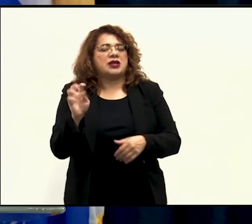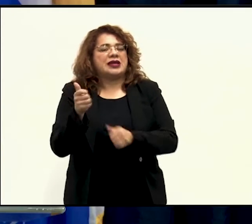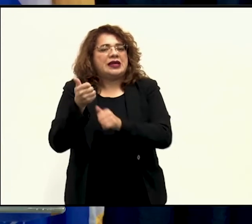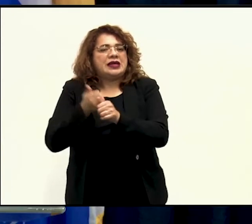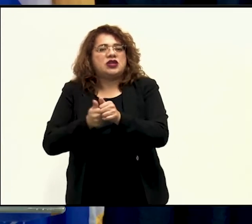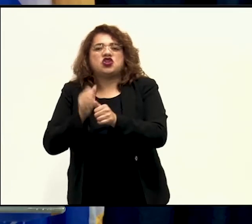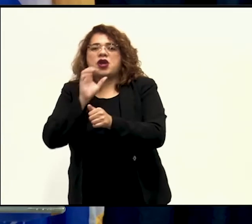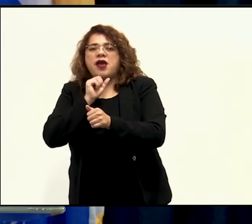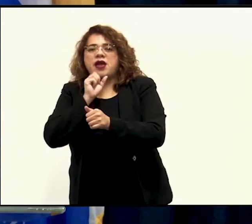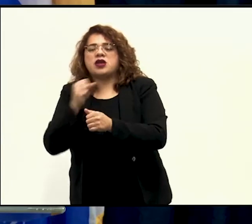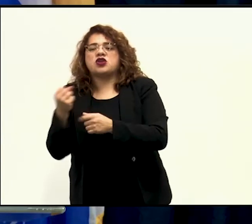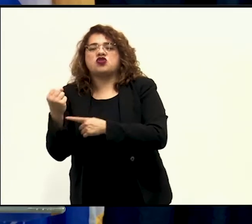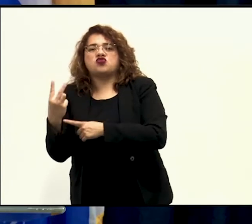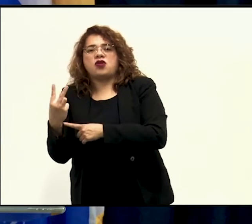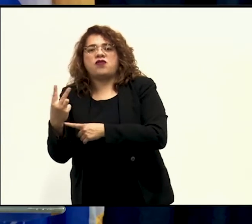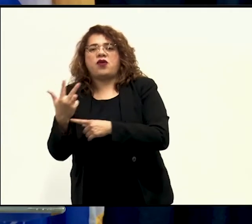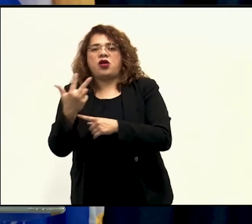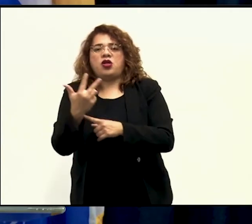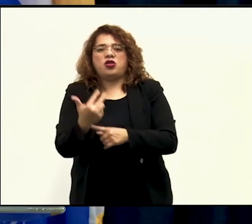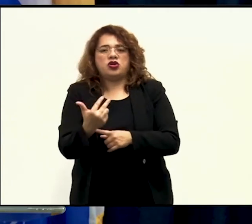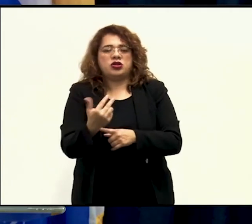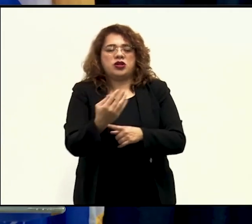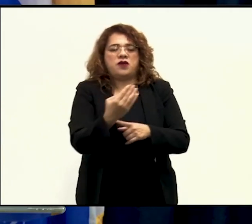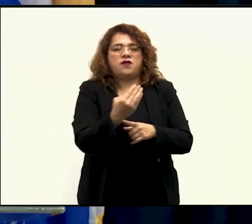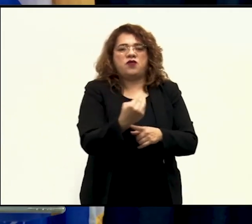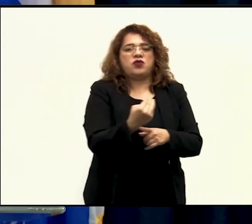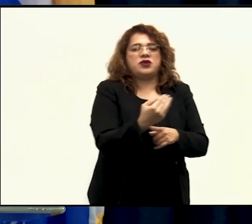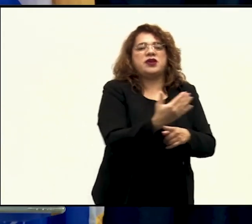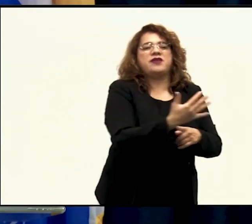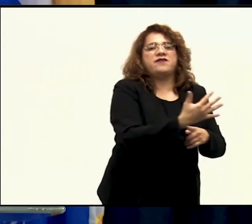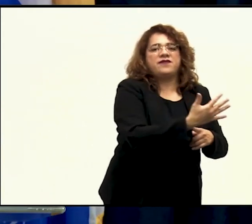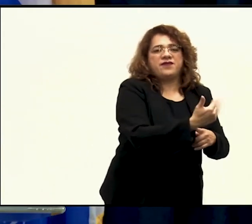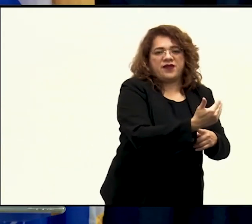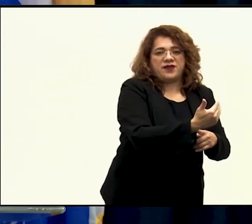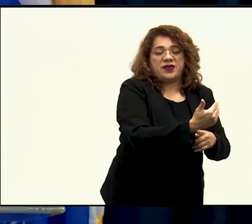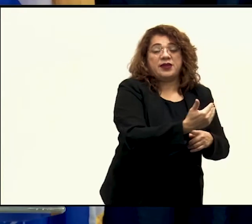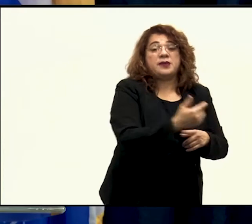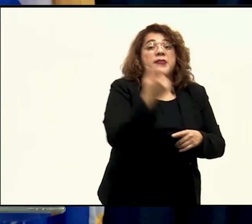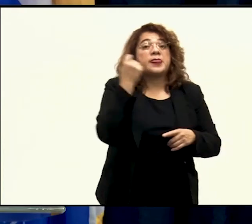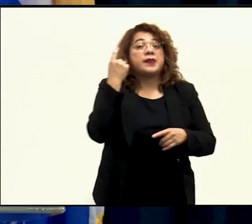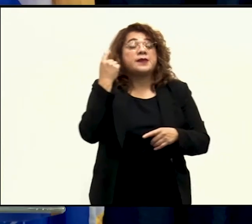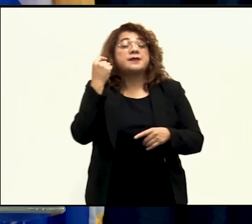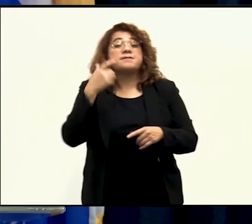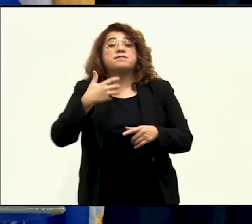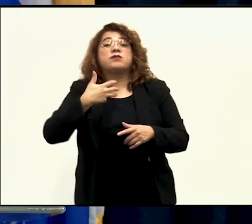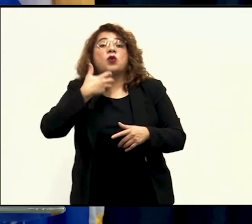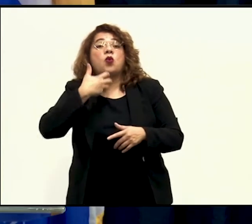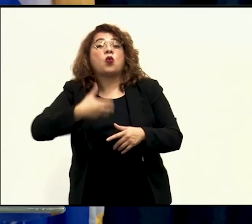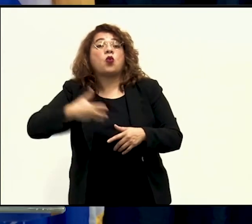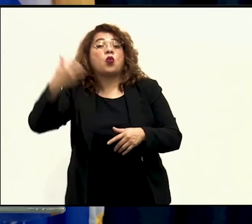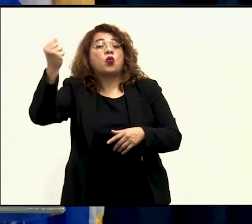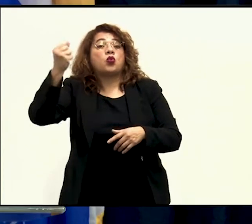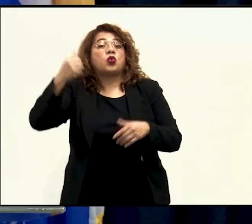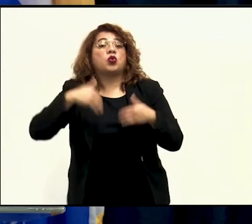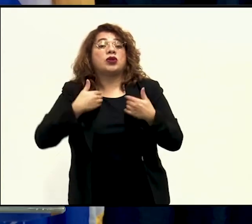group of 12, 13, 14, and 15. We actually saw much larger numbers of some of our older, our older youth, 16, 17 and